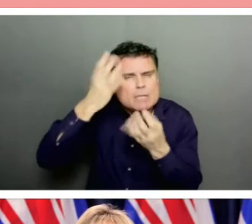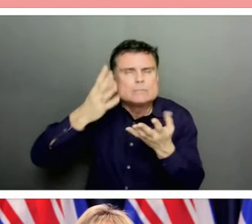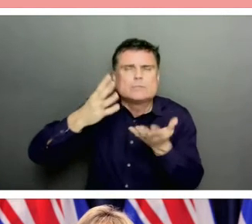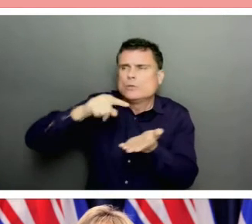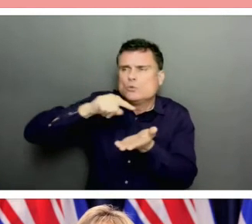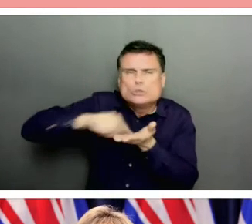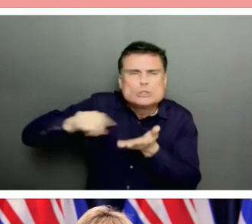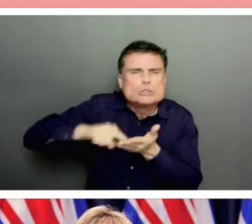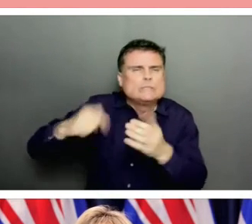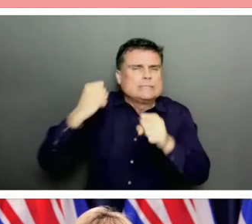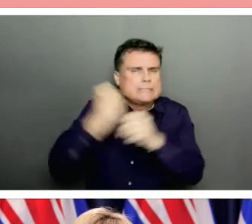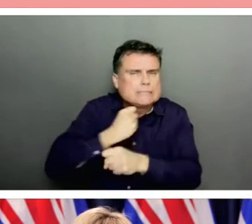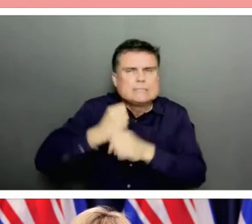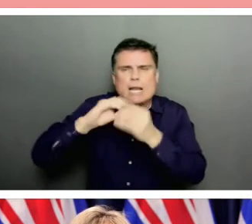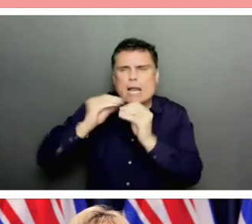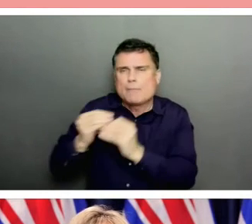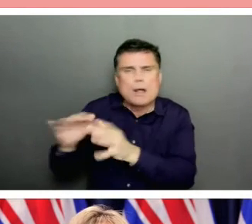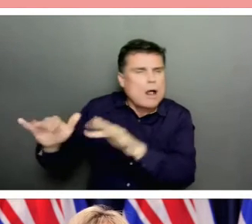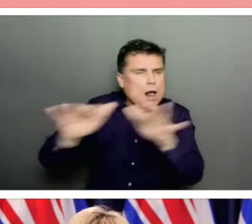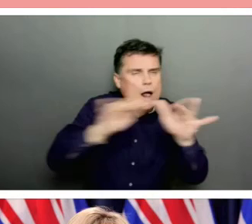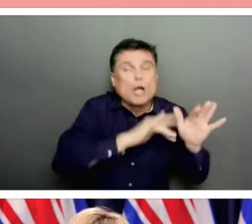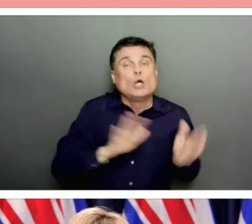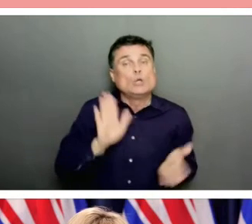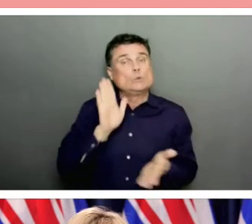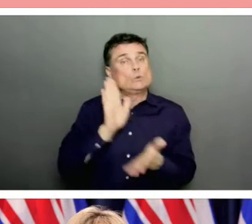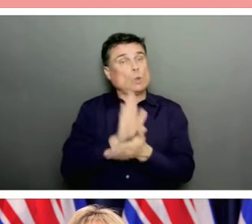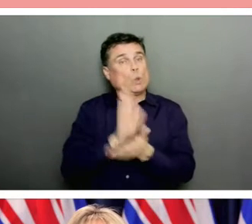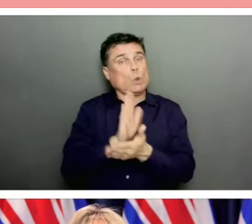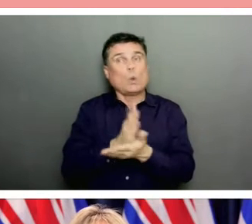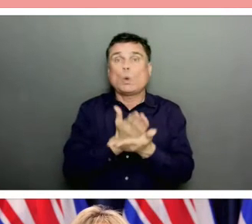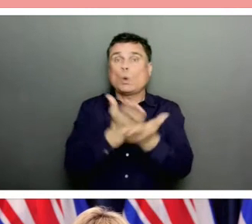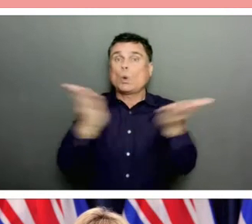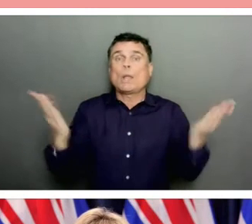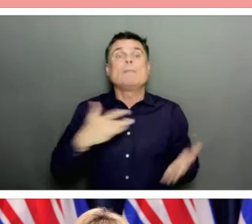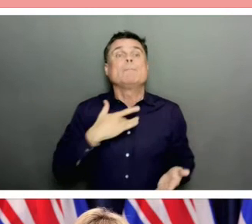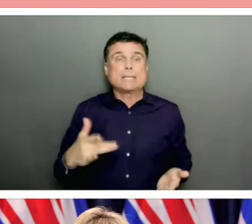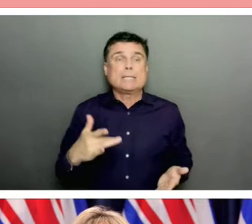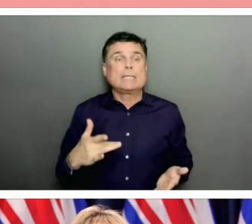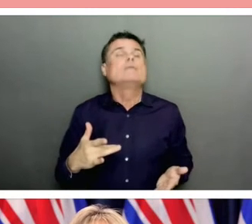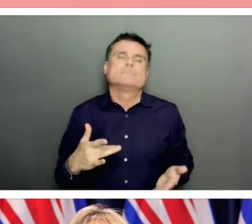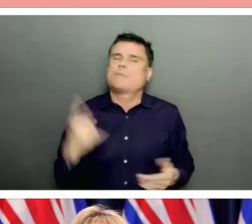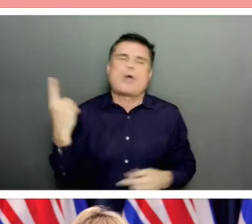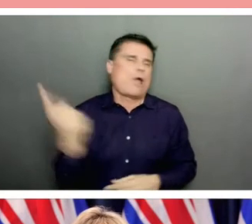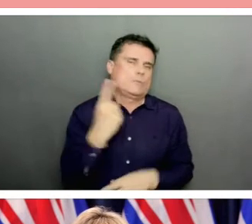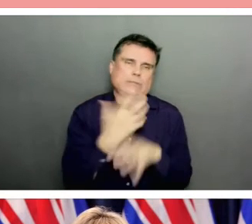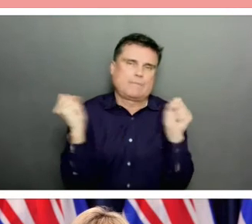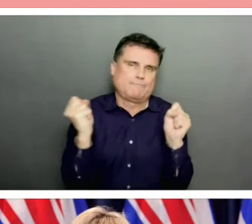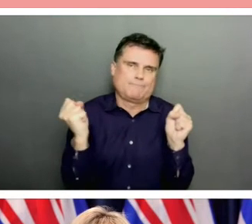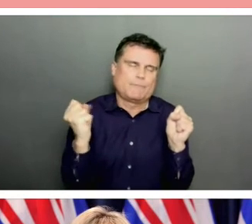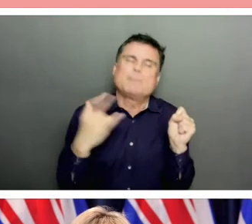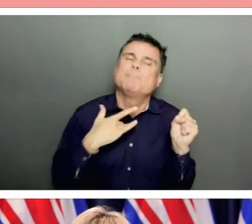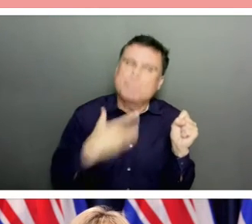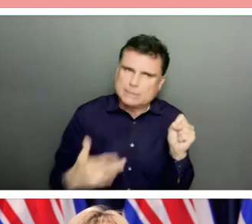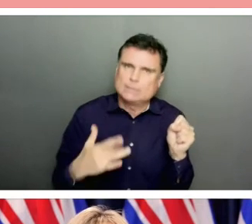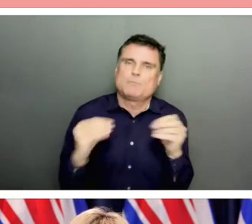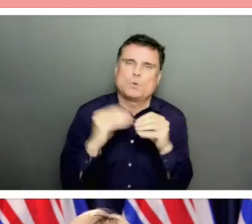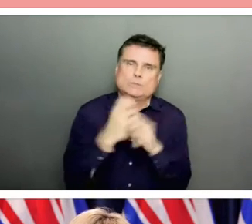that are in place in schools are followed, it is a very safe environment and transmission is very unlikely.